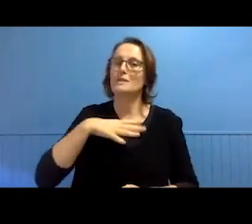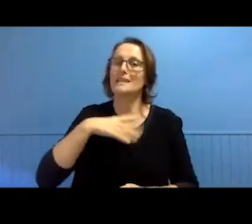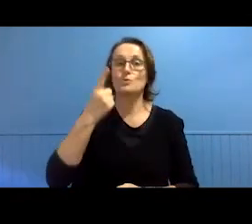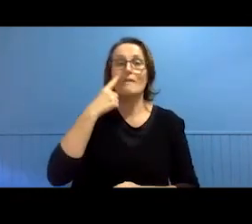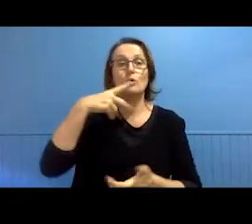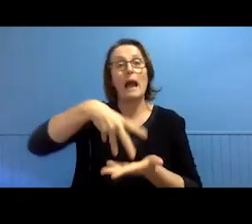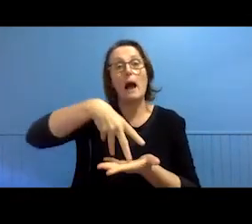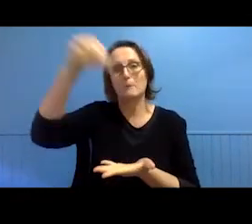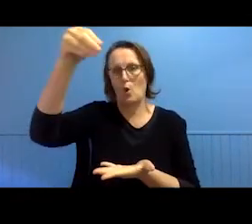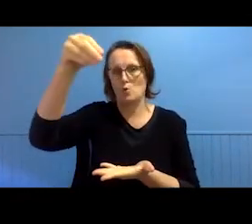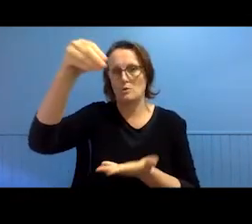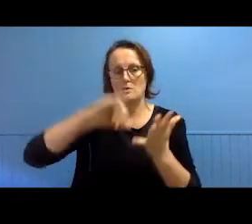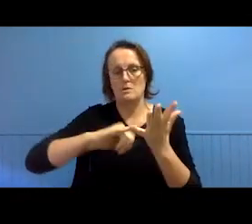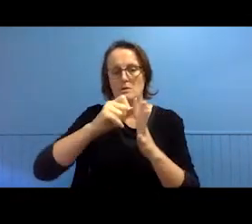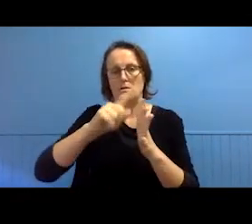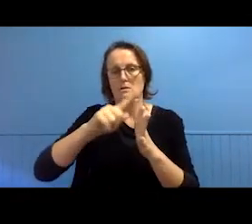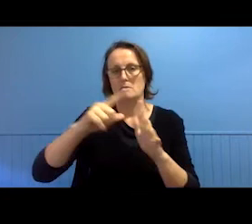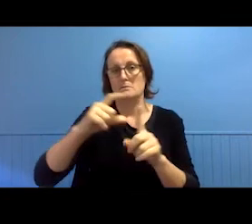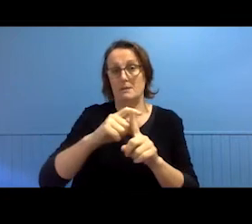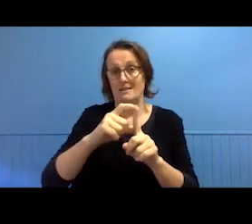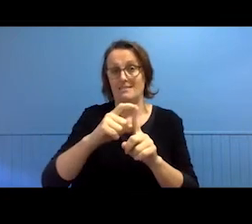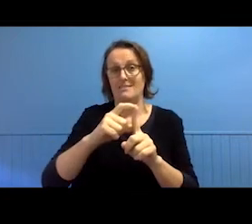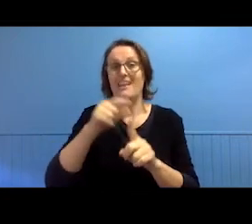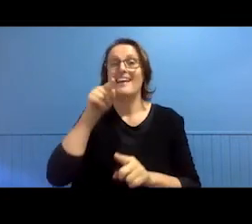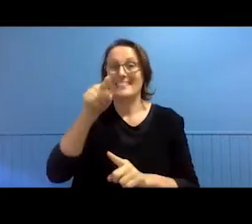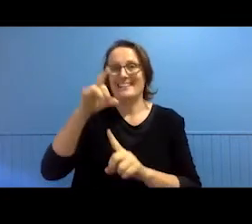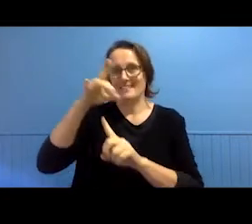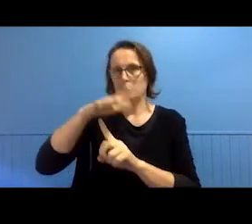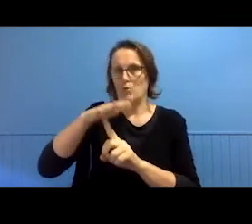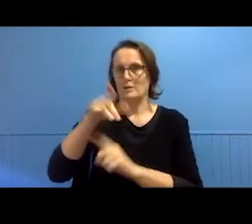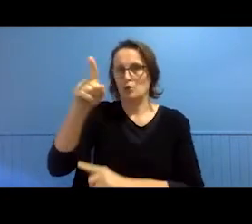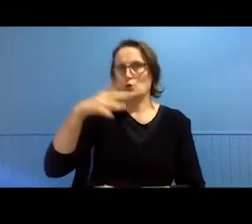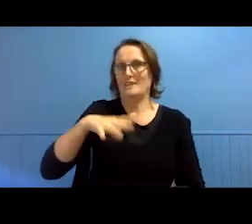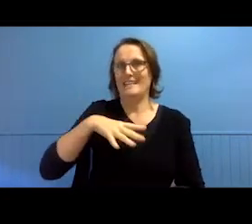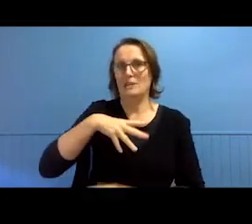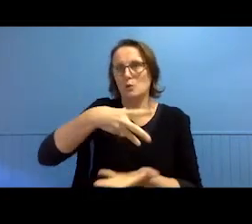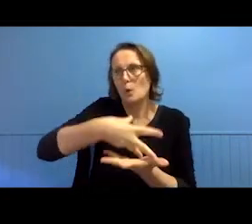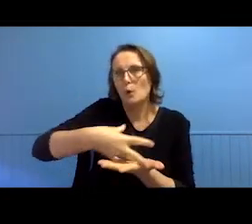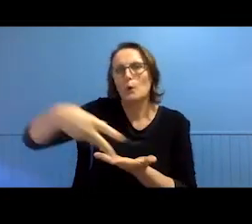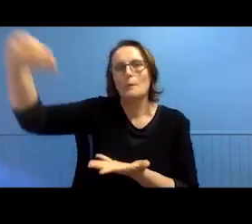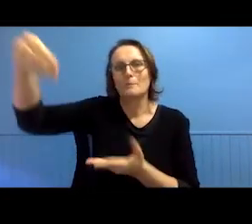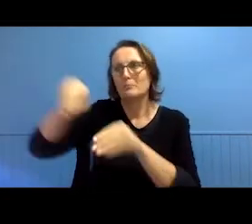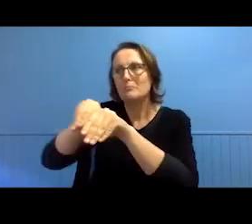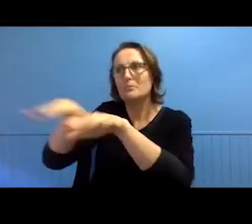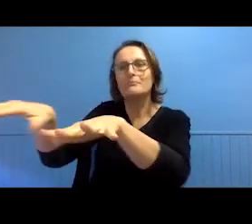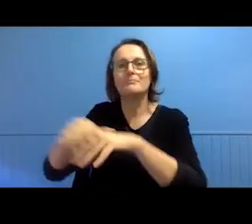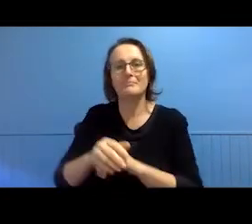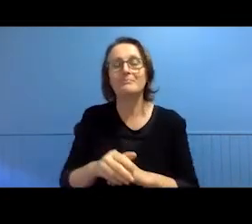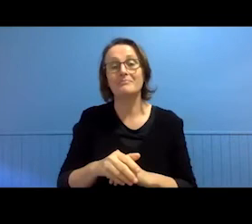upload speed on your connection because the upload speed is what you're going to need to be able to put your content on to the web. So